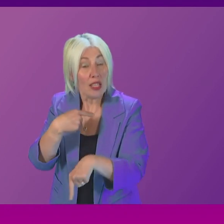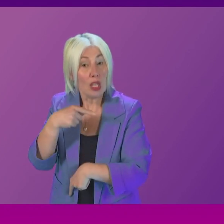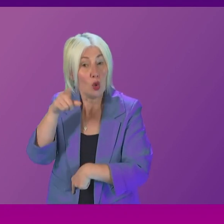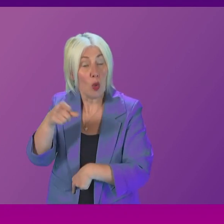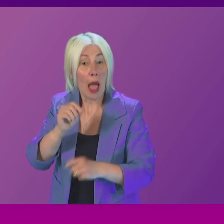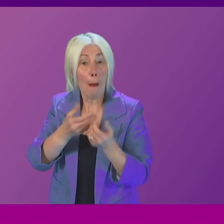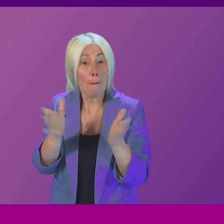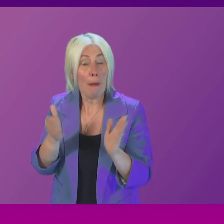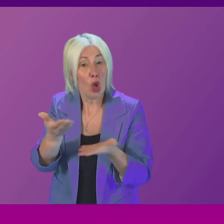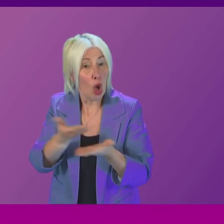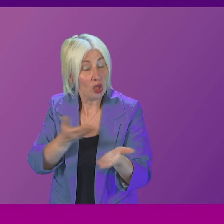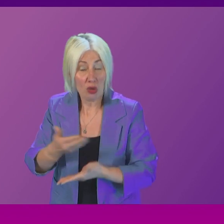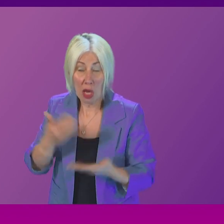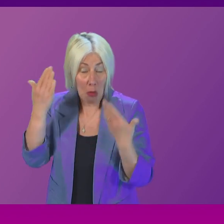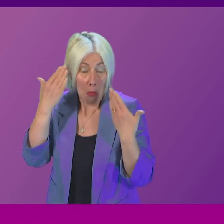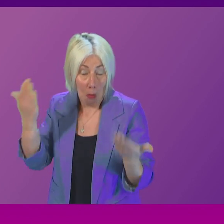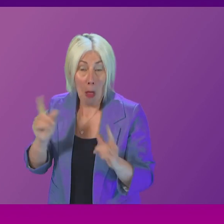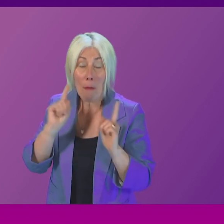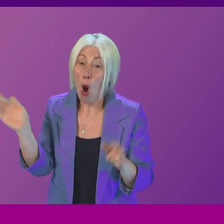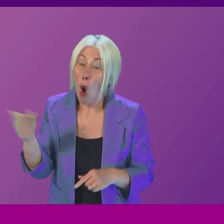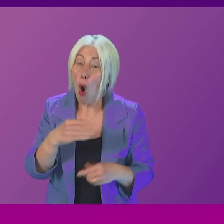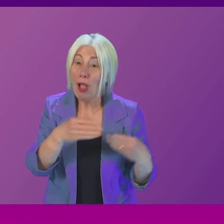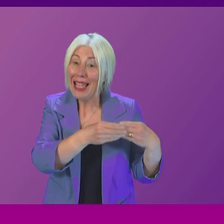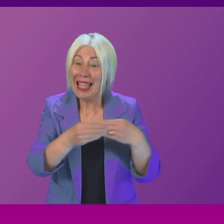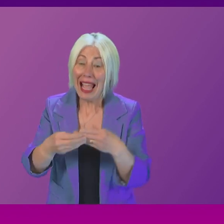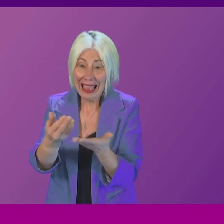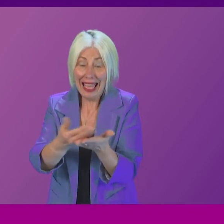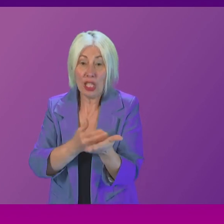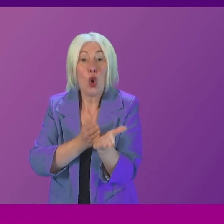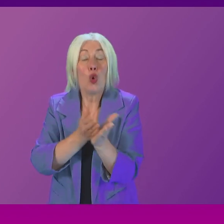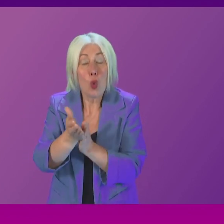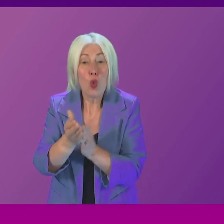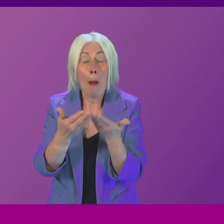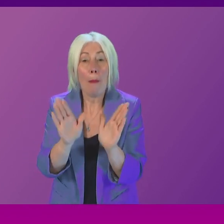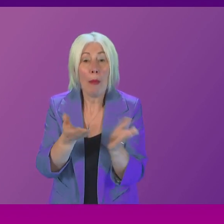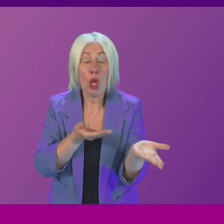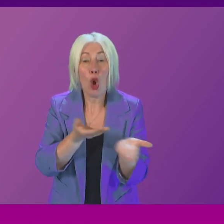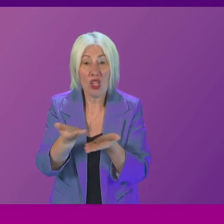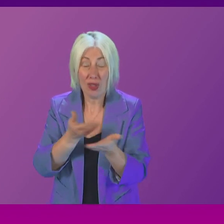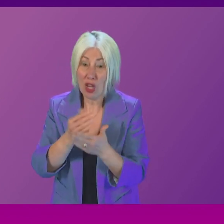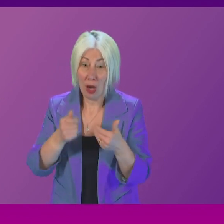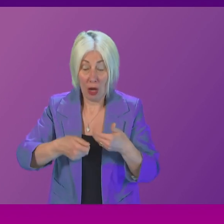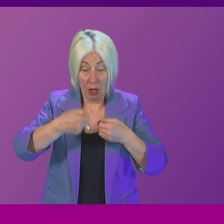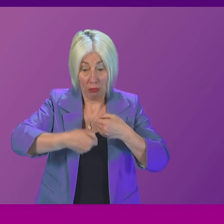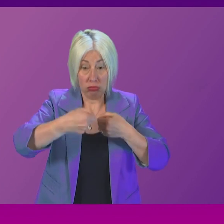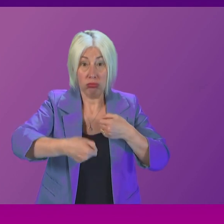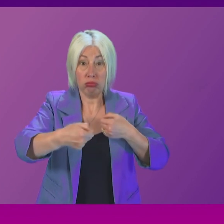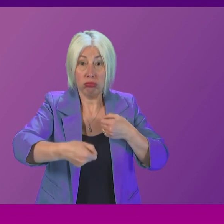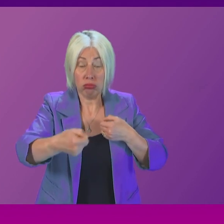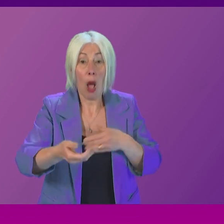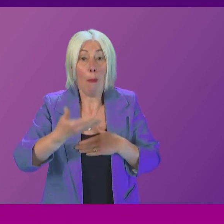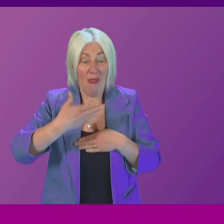consultation, but every guideline goes through that quite lengthy process before it is eventually